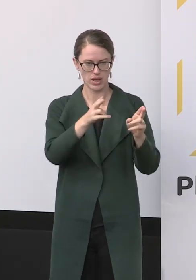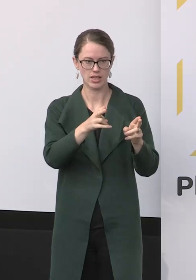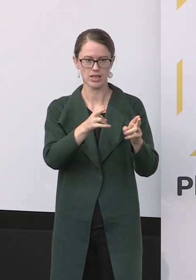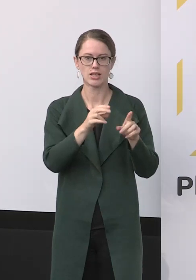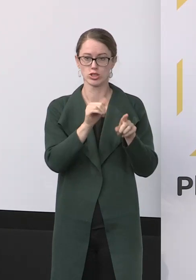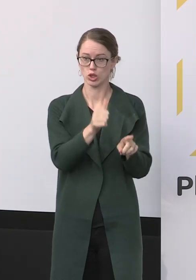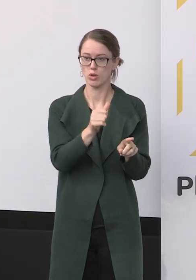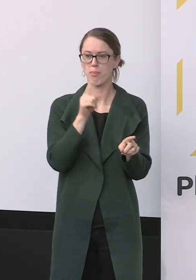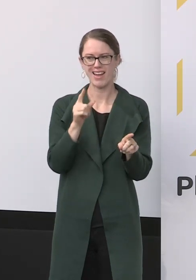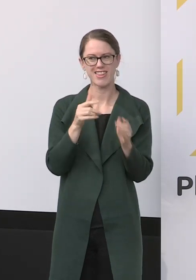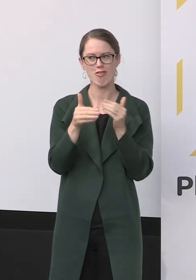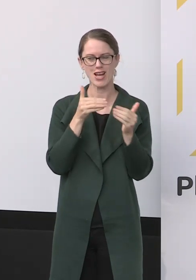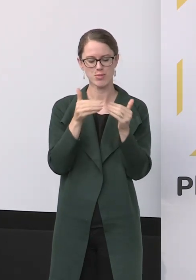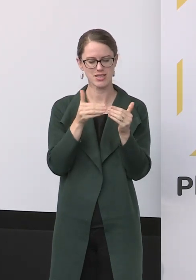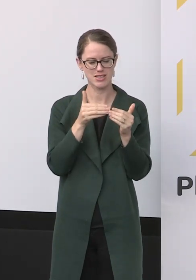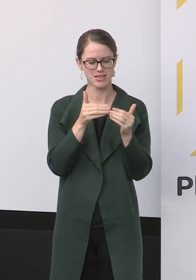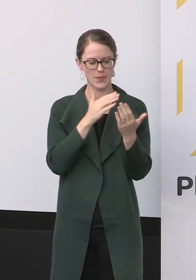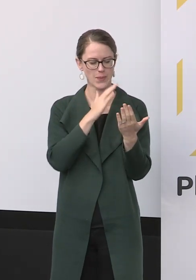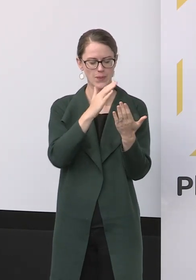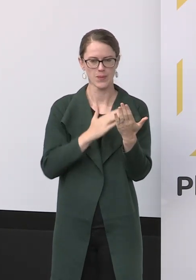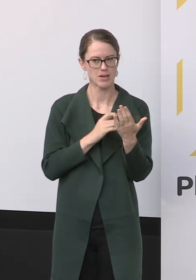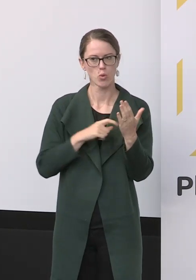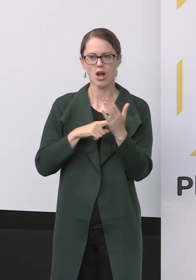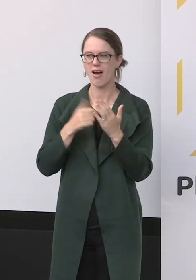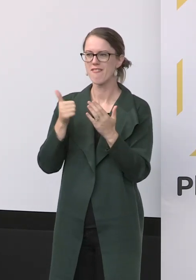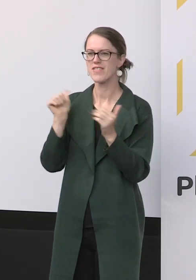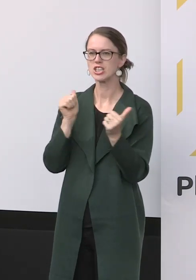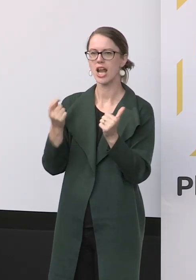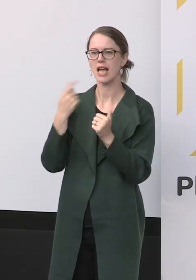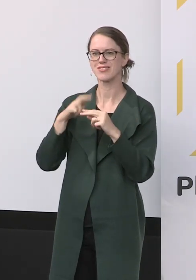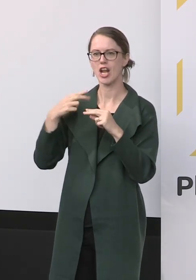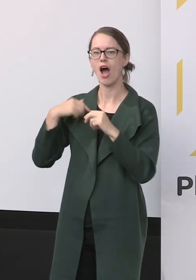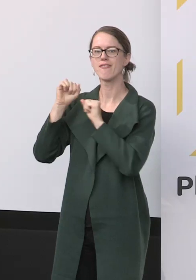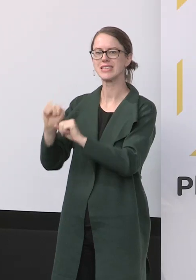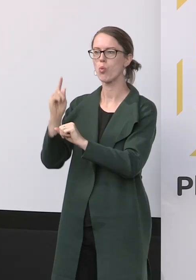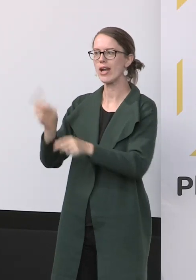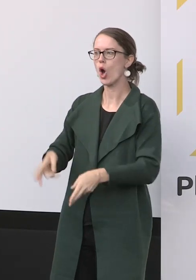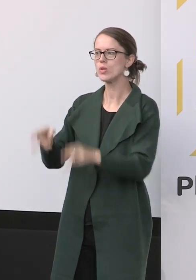Yes, the venue is one thing. It's the incredible arrangements that